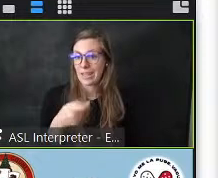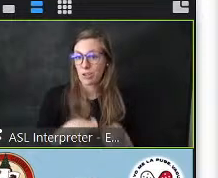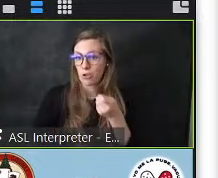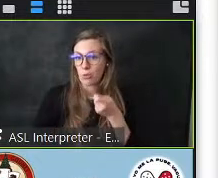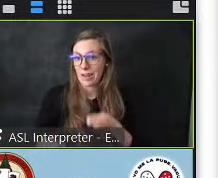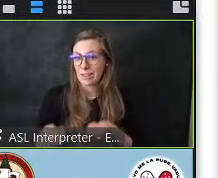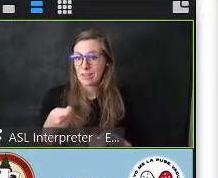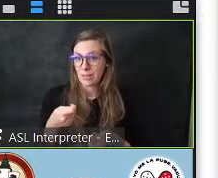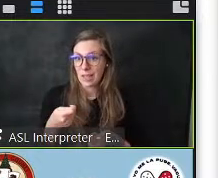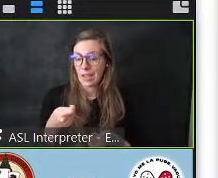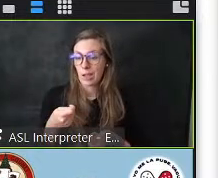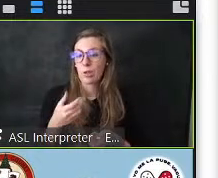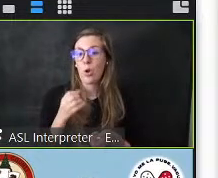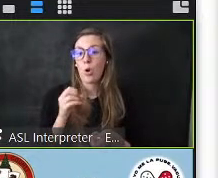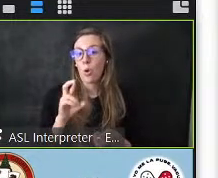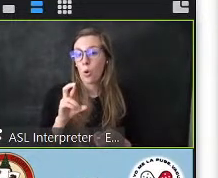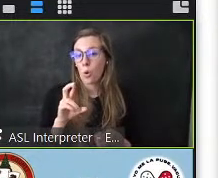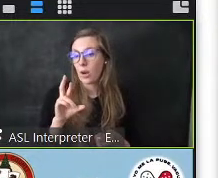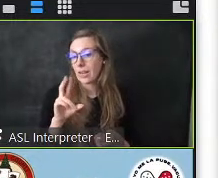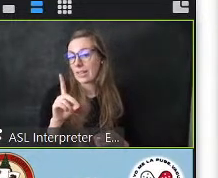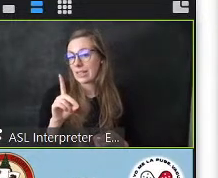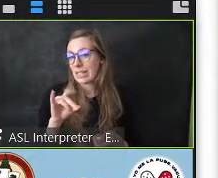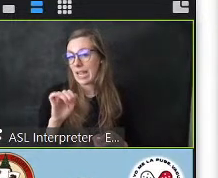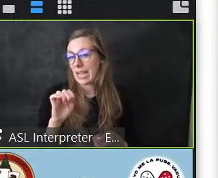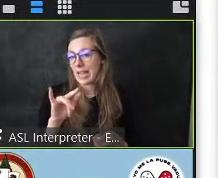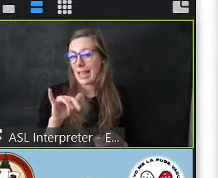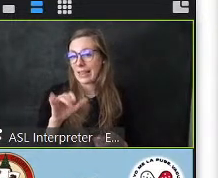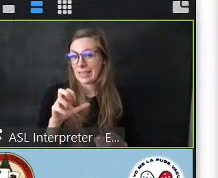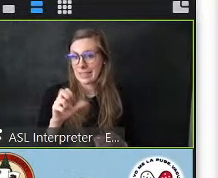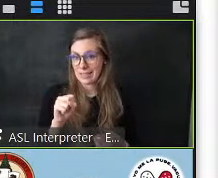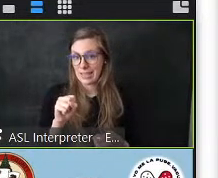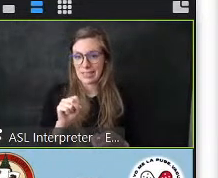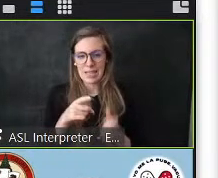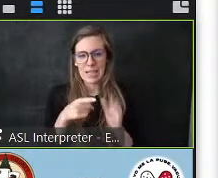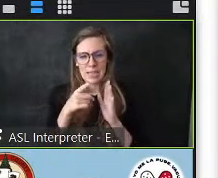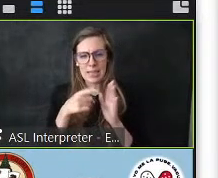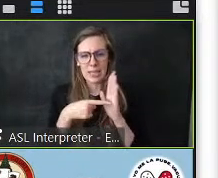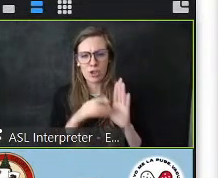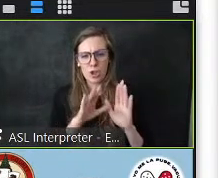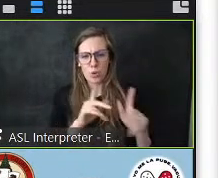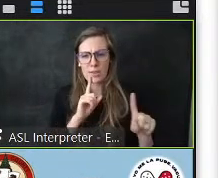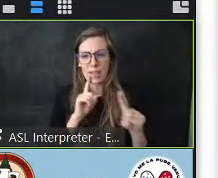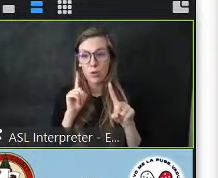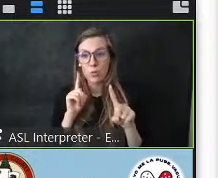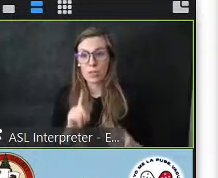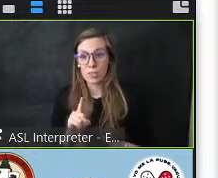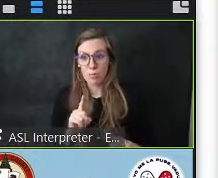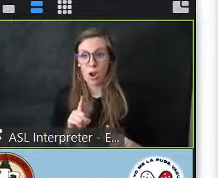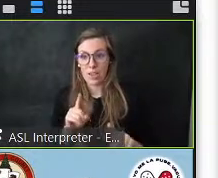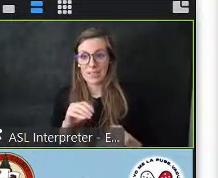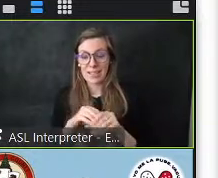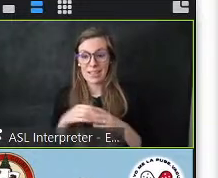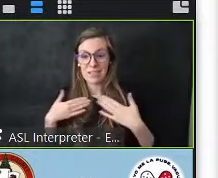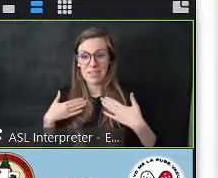how they responded after the second dose, one of the RNA vaccines,